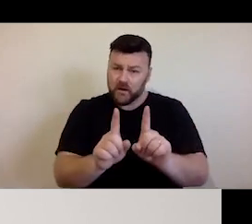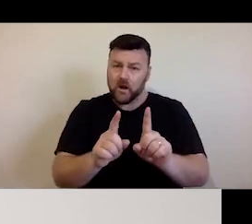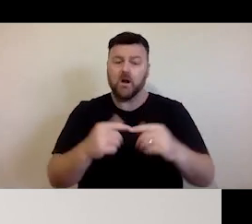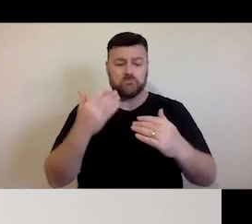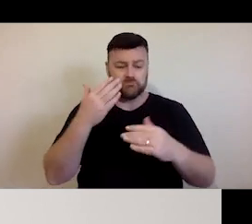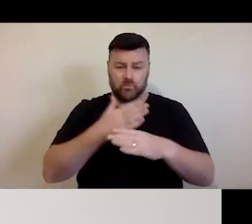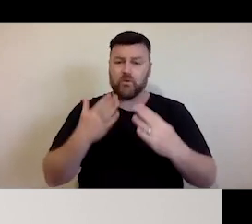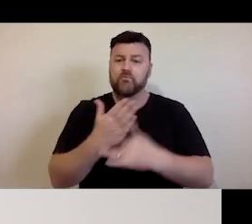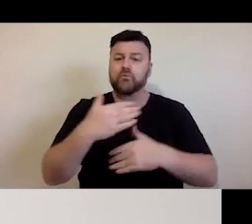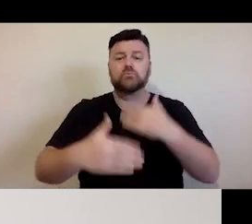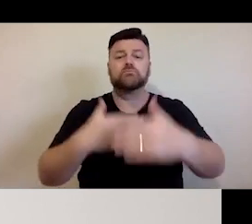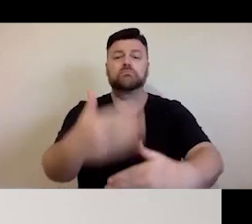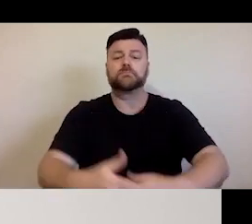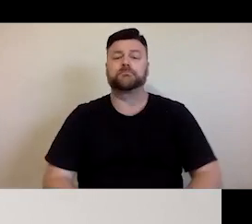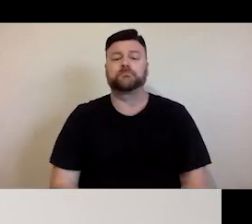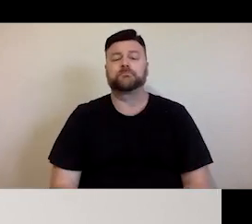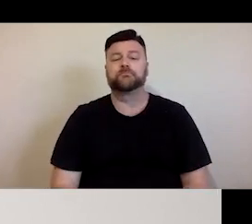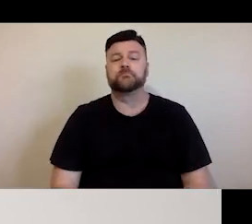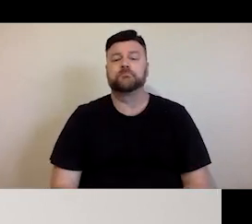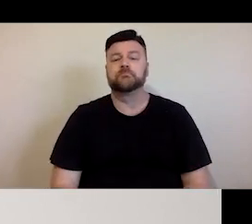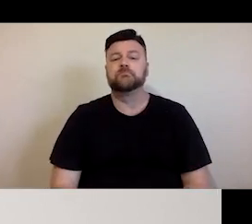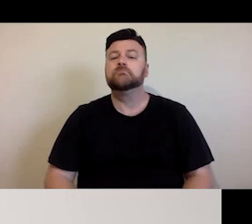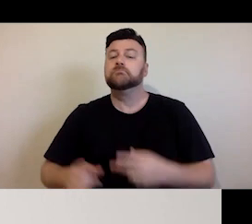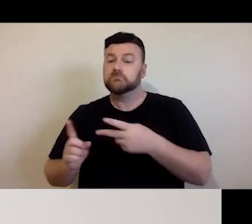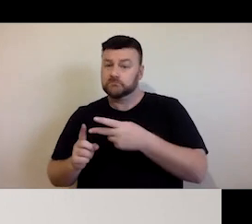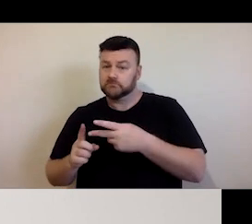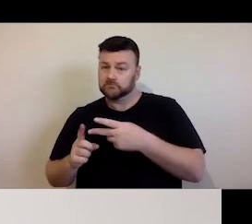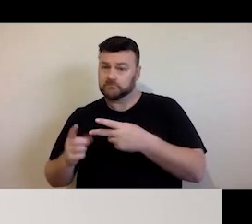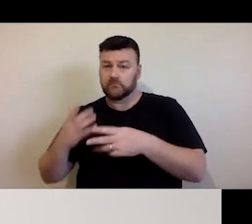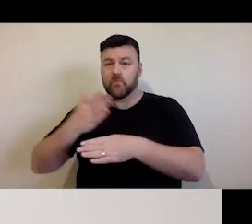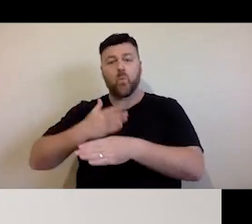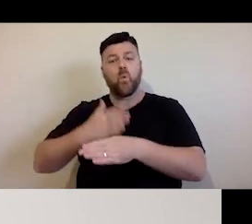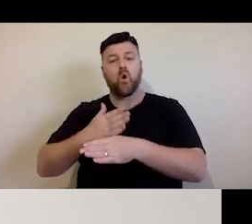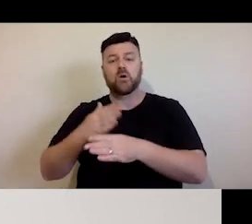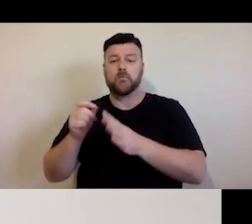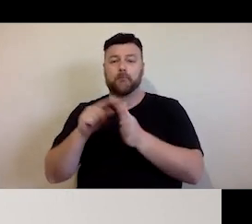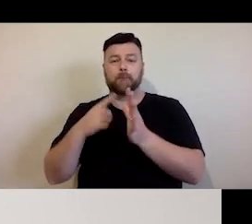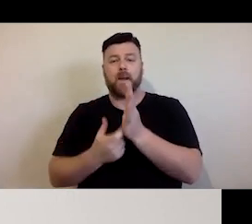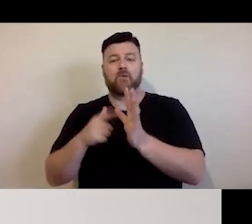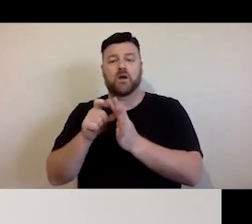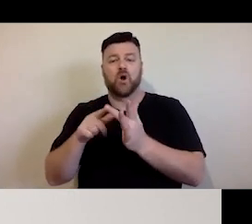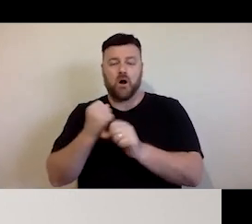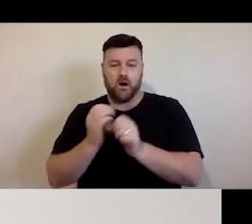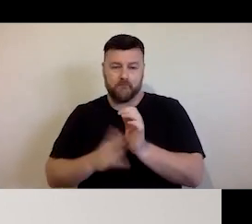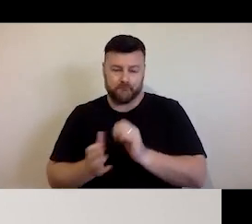The second bullet point, work existing paradigms. With our focus on